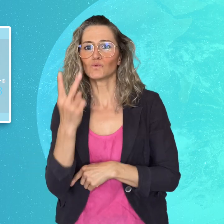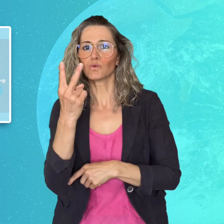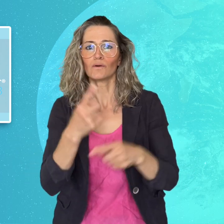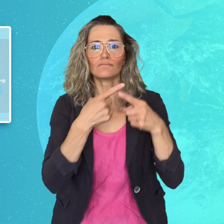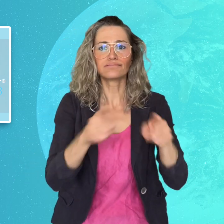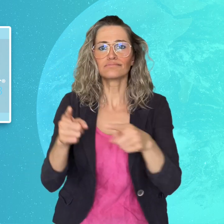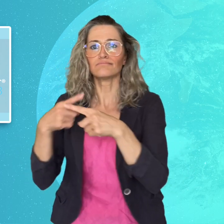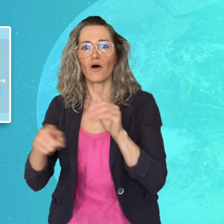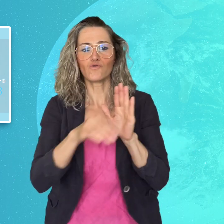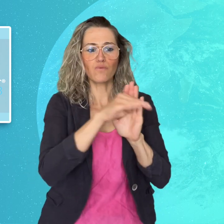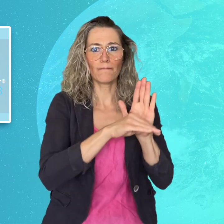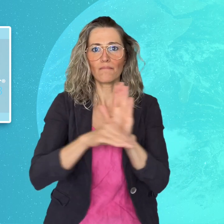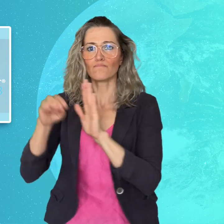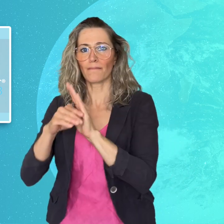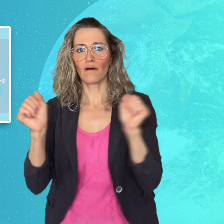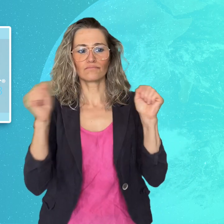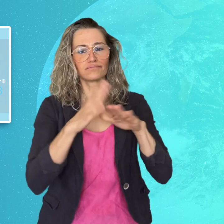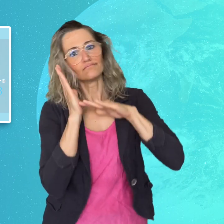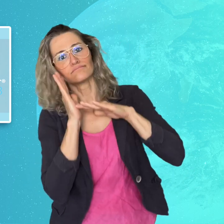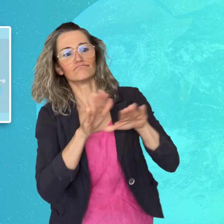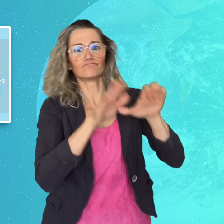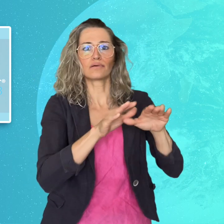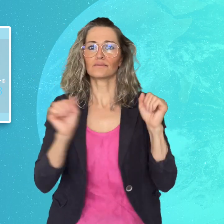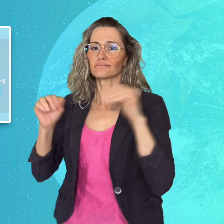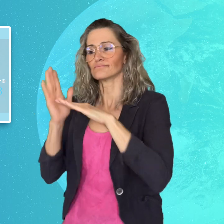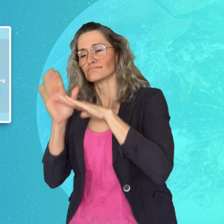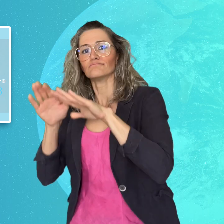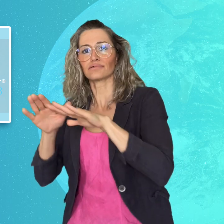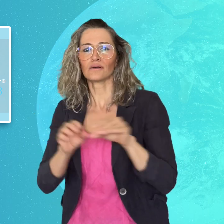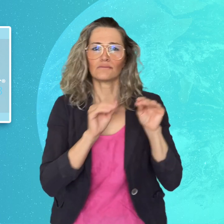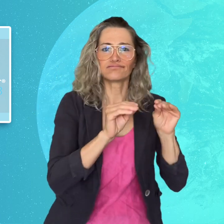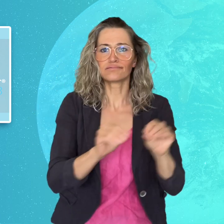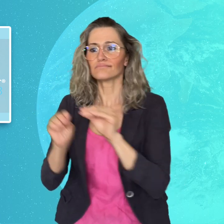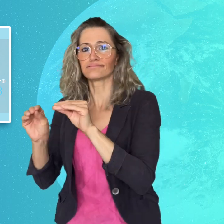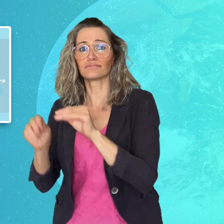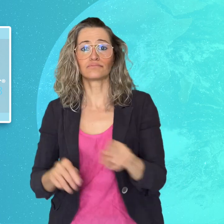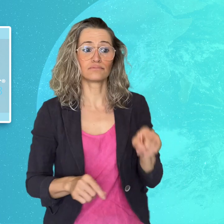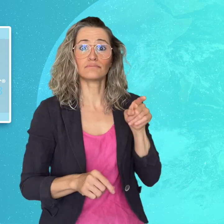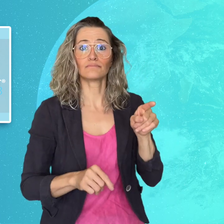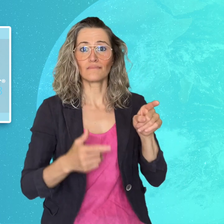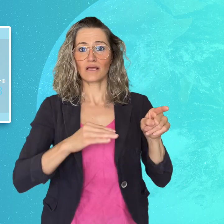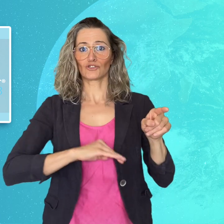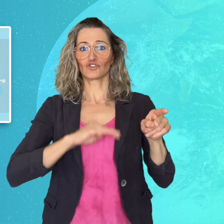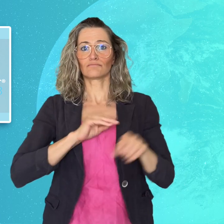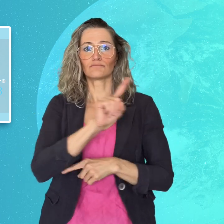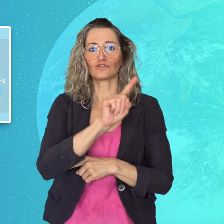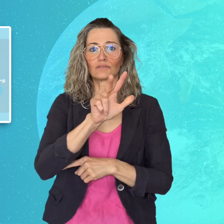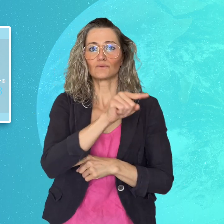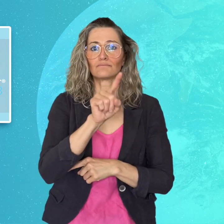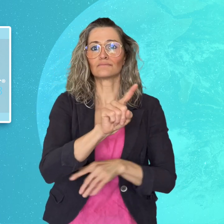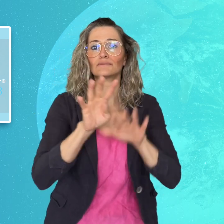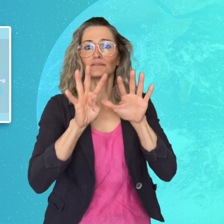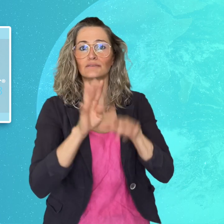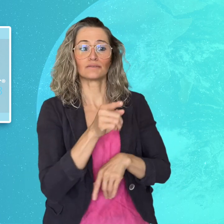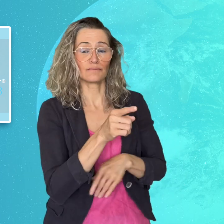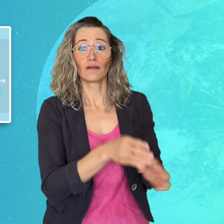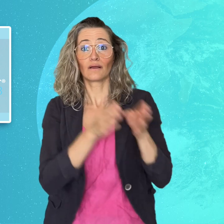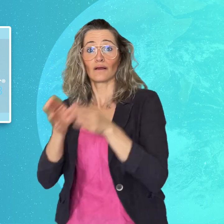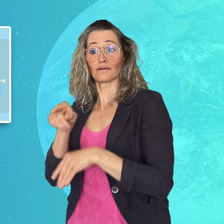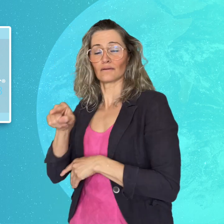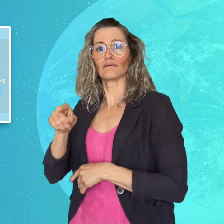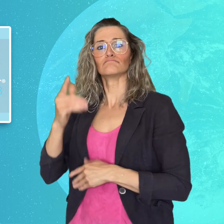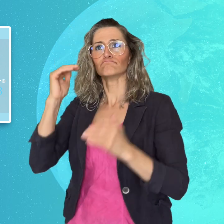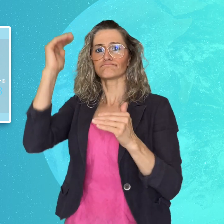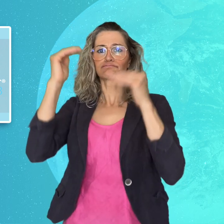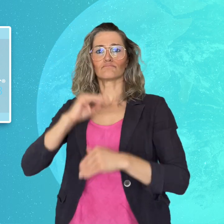between 13-19, and another for adults 20-up. The event will run